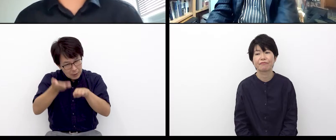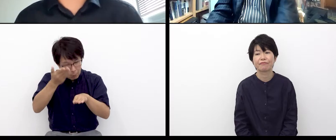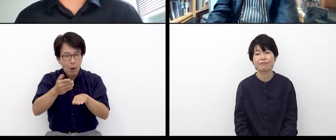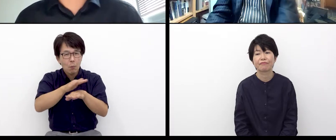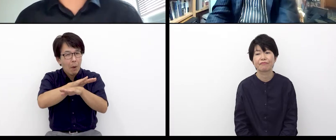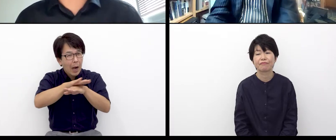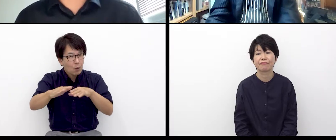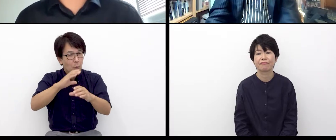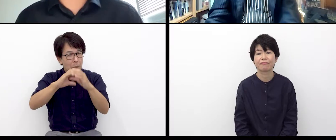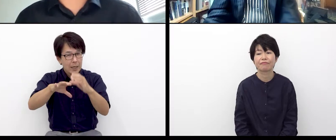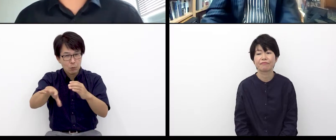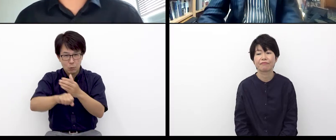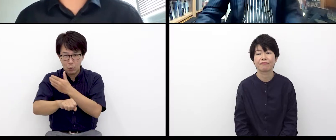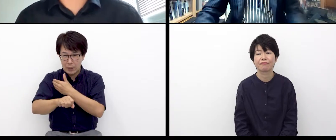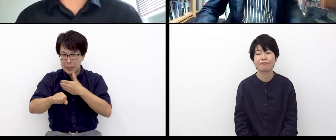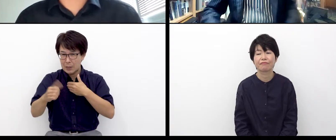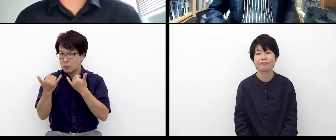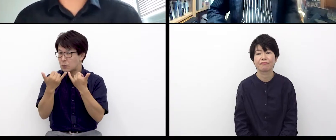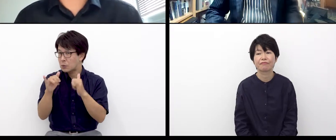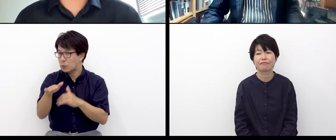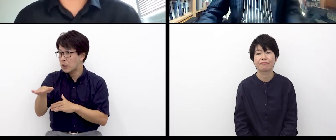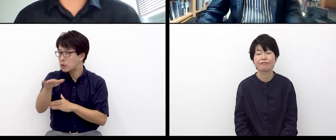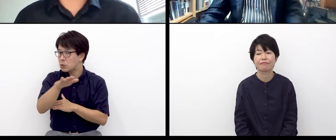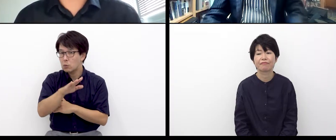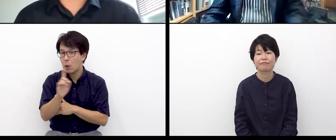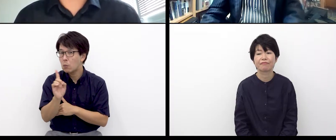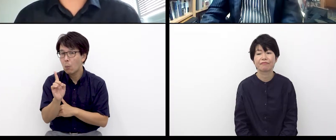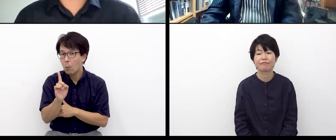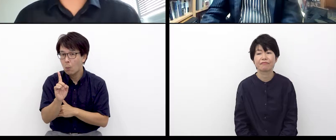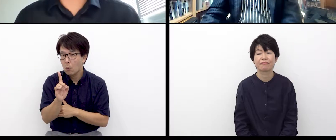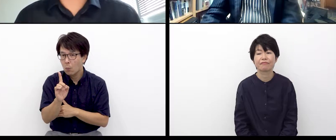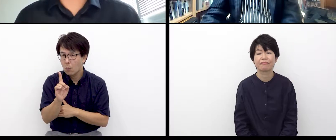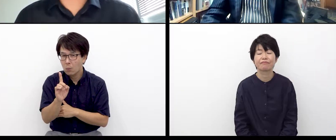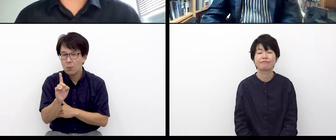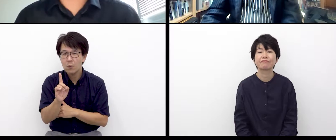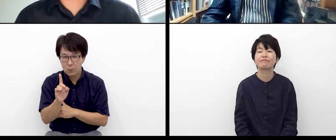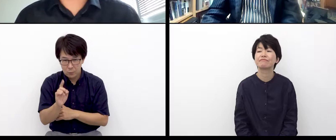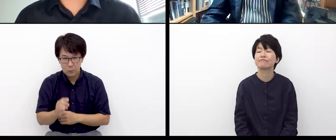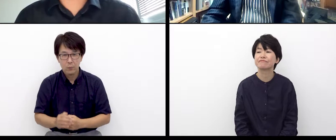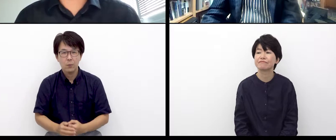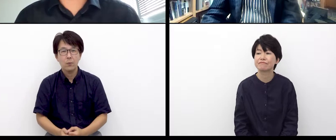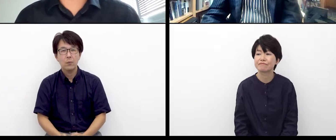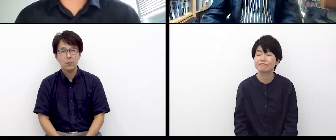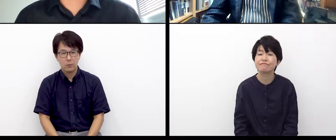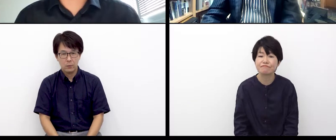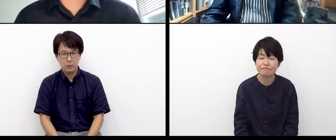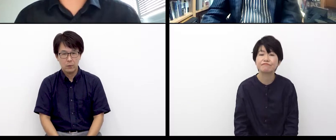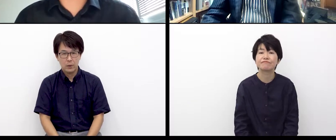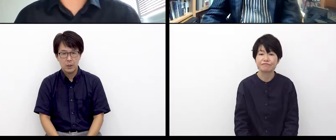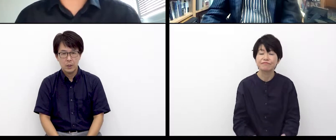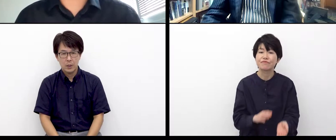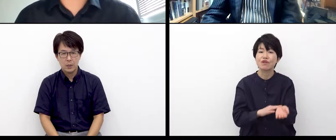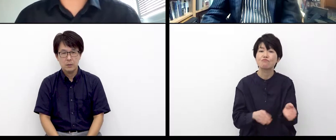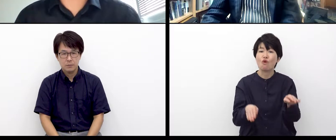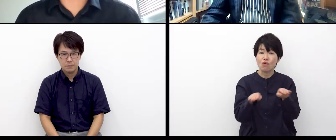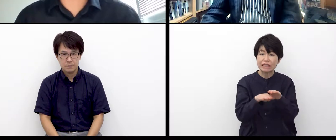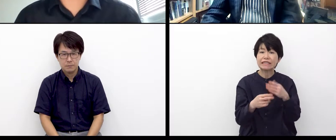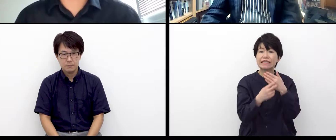Well, at least, among “hikikomori” people who come to see a doctor,